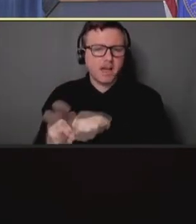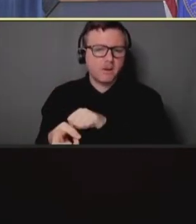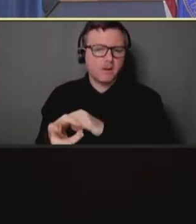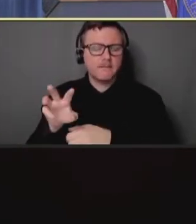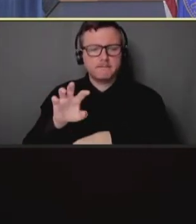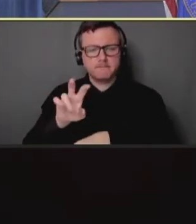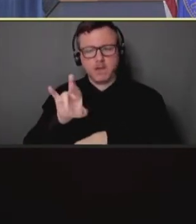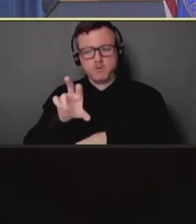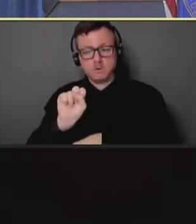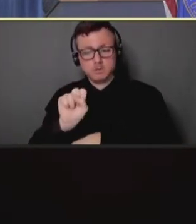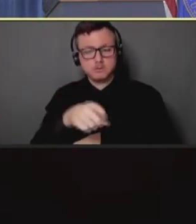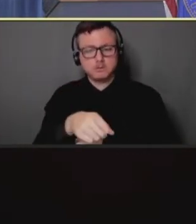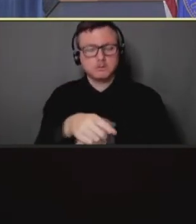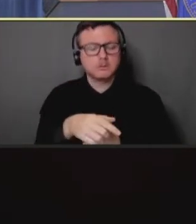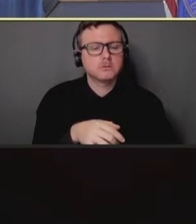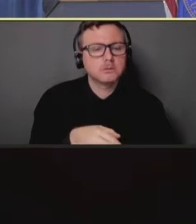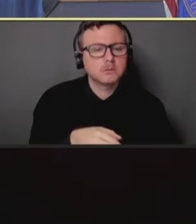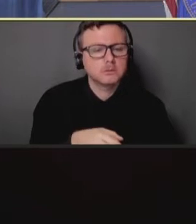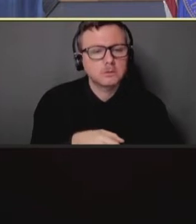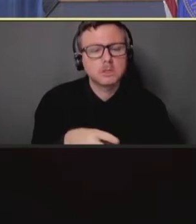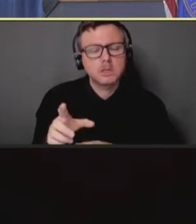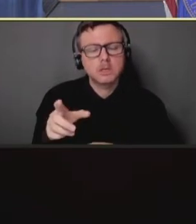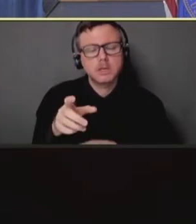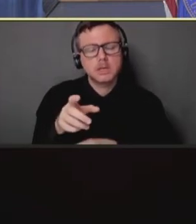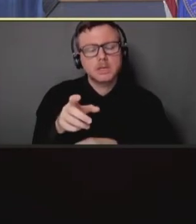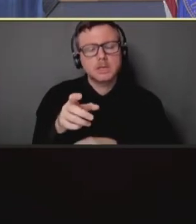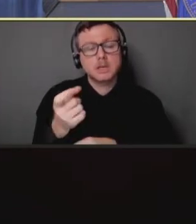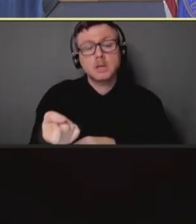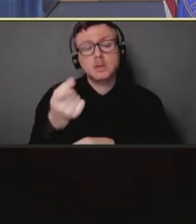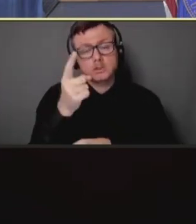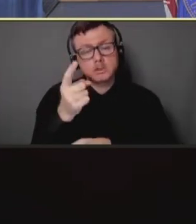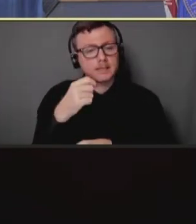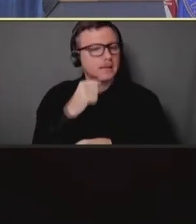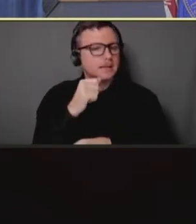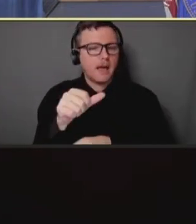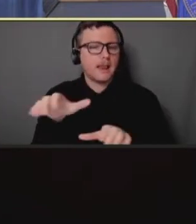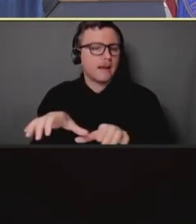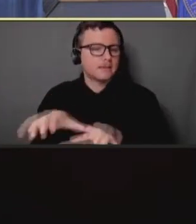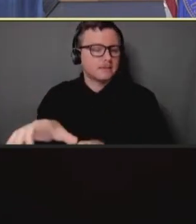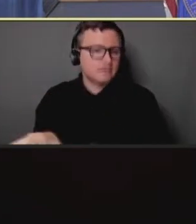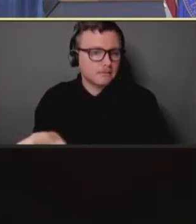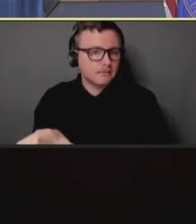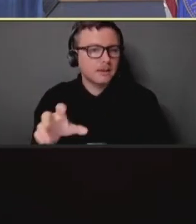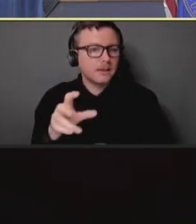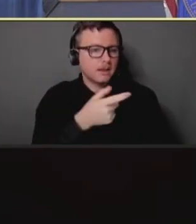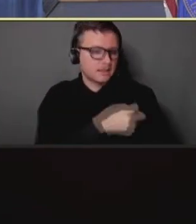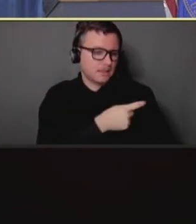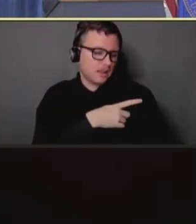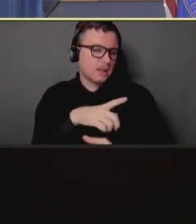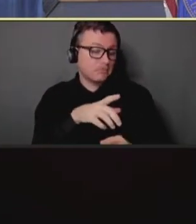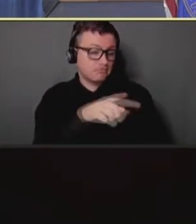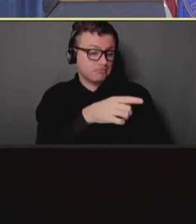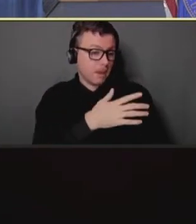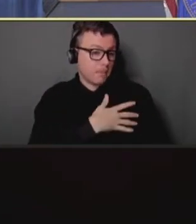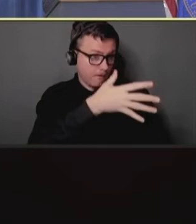field as well. The inactivated vaccine, the initial one that my father and his team had developed was introduced